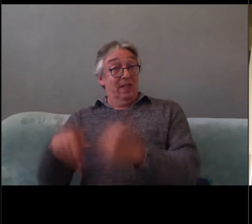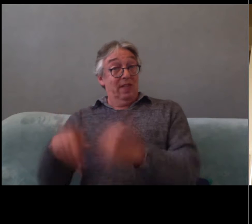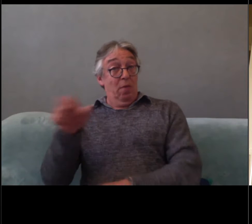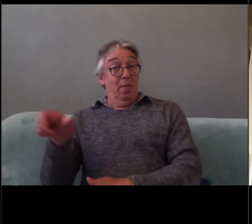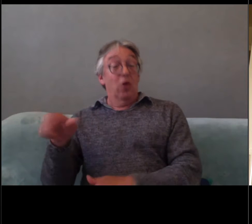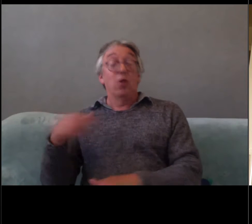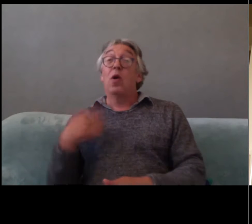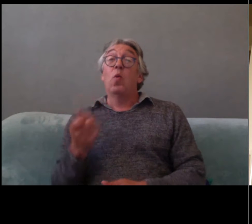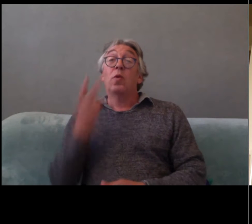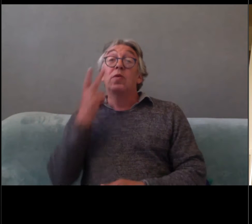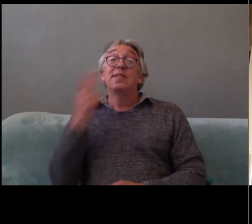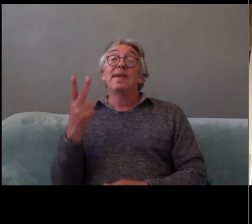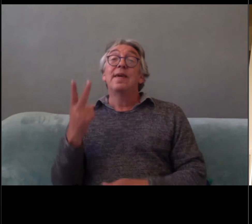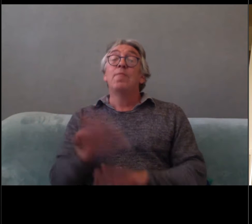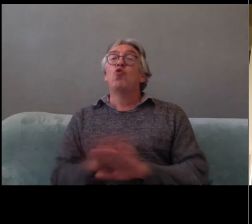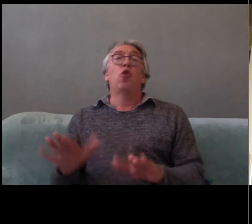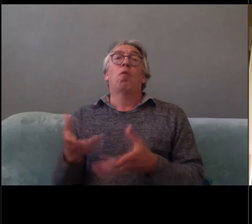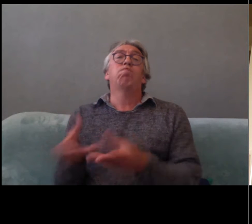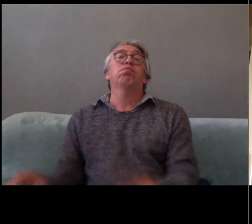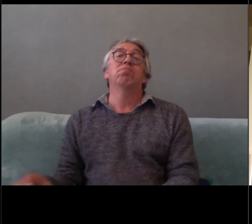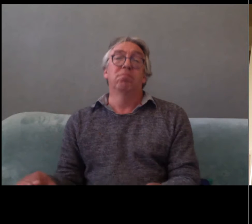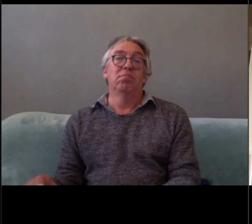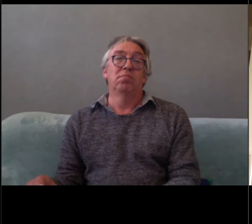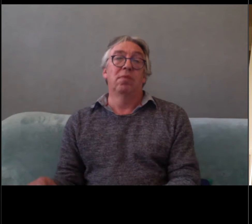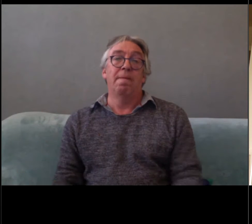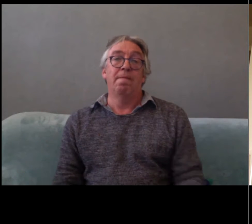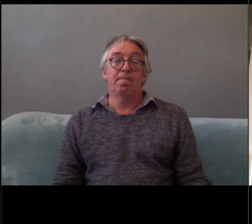I spoke already about persons living institutions.